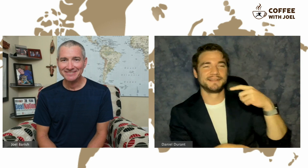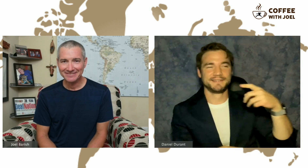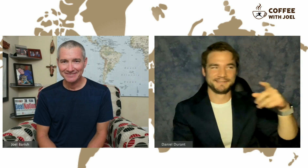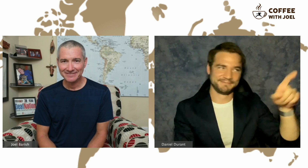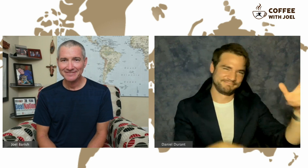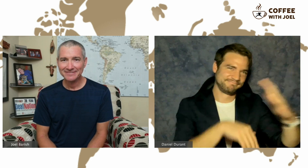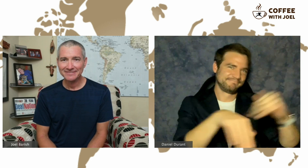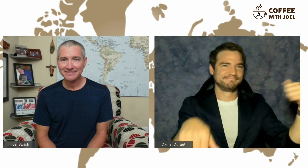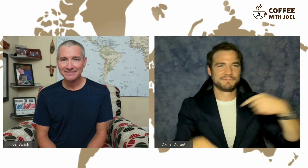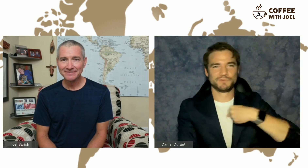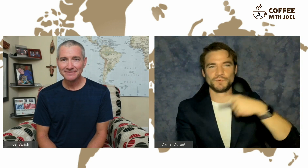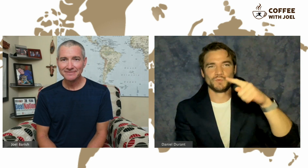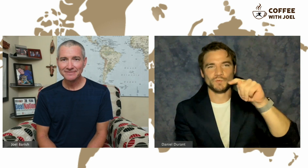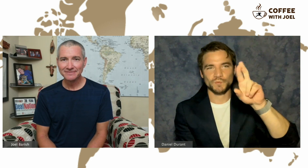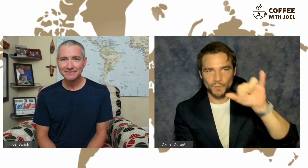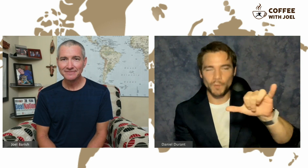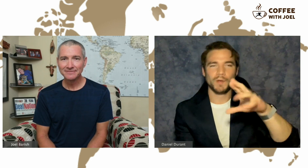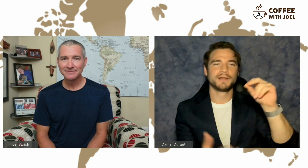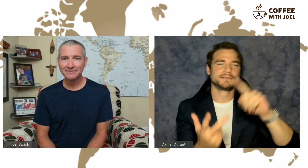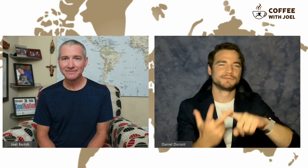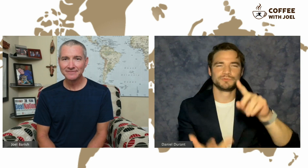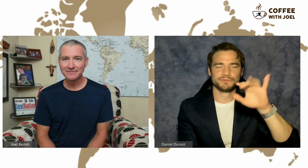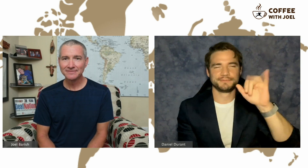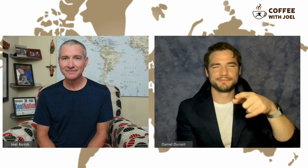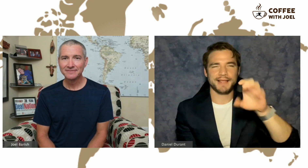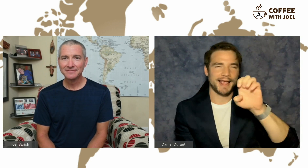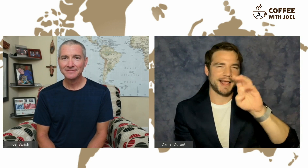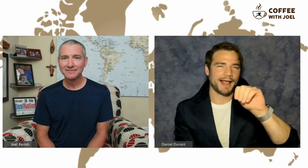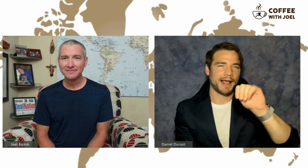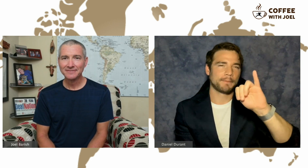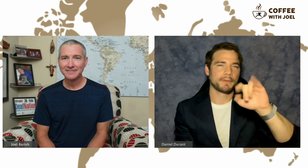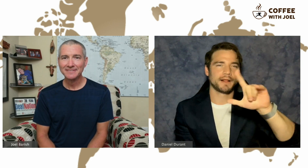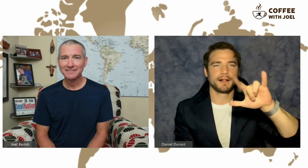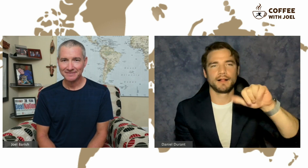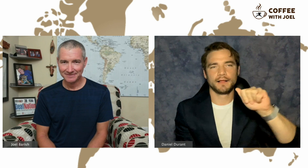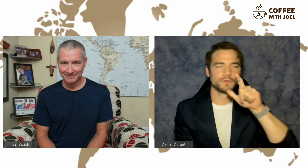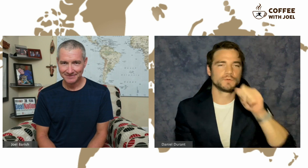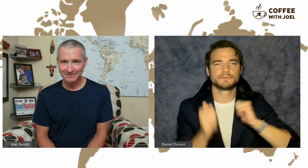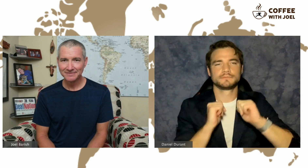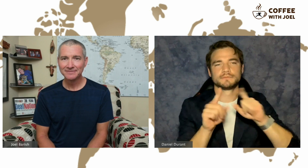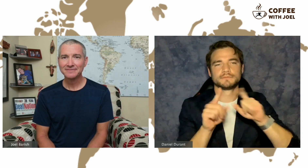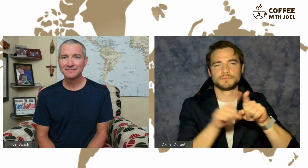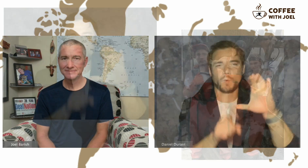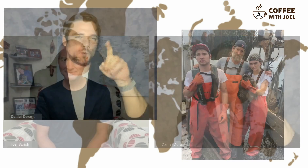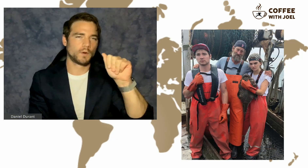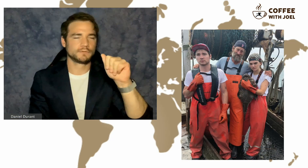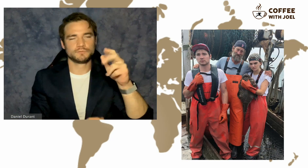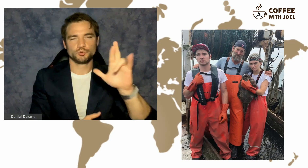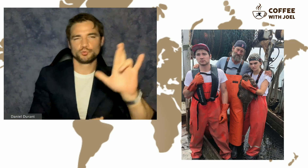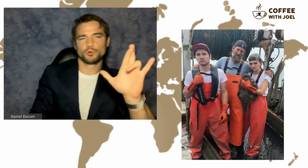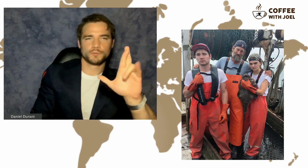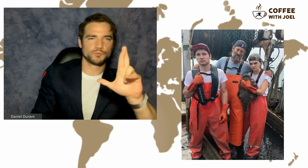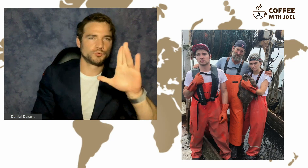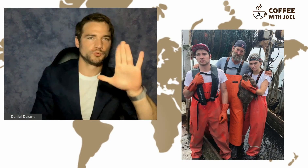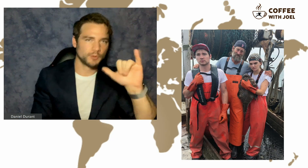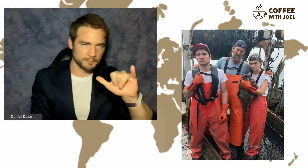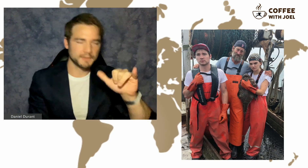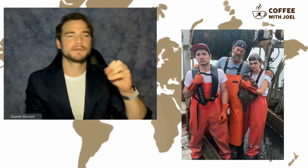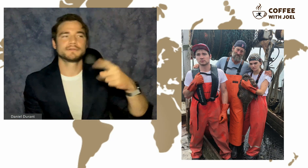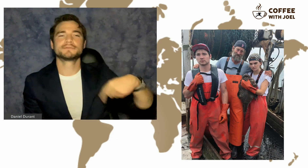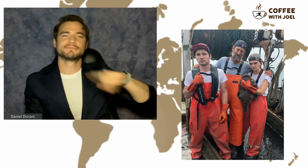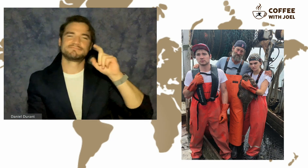They called me, Troy, and Emilia, who played the CODA, Ruby,